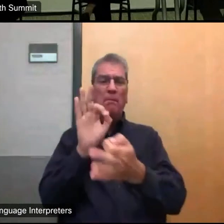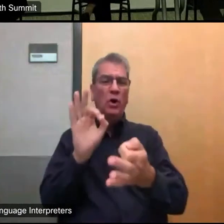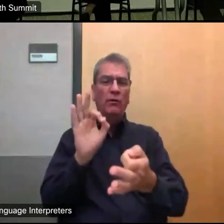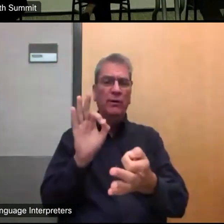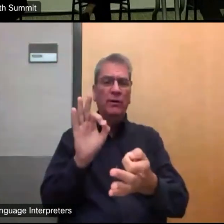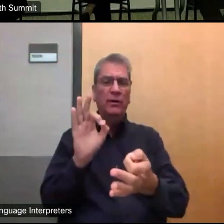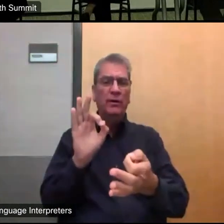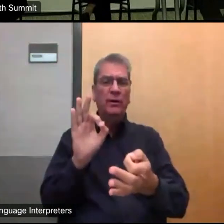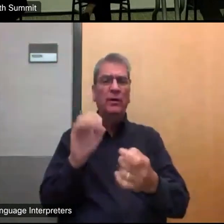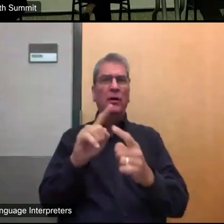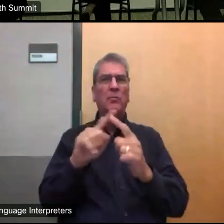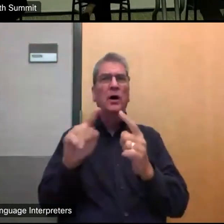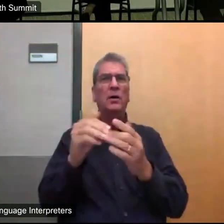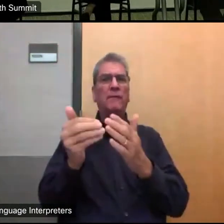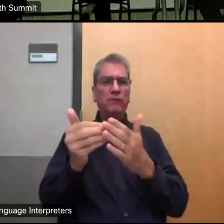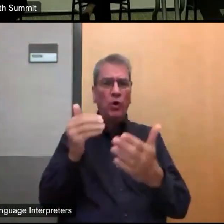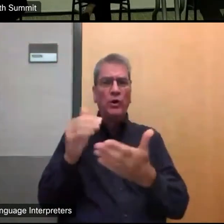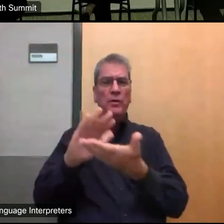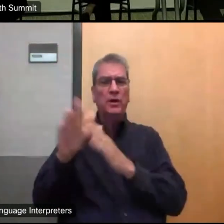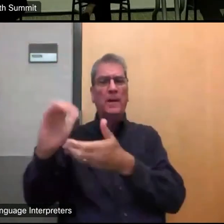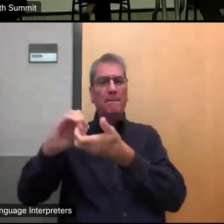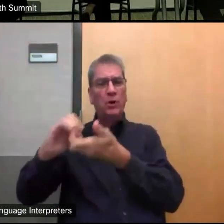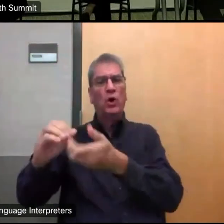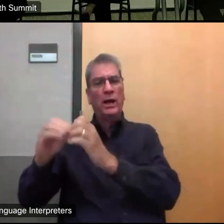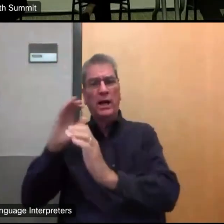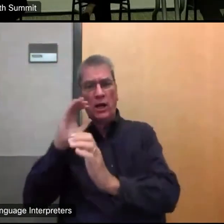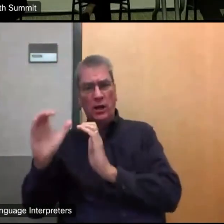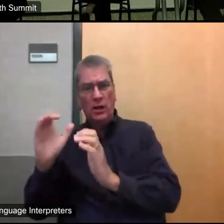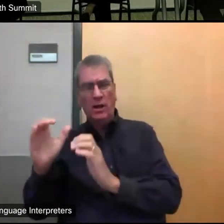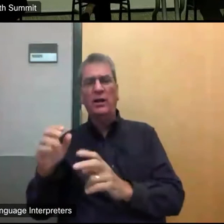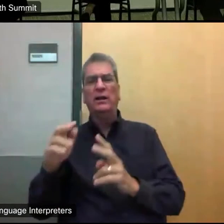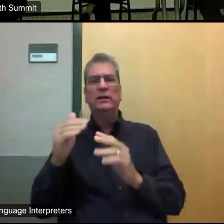partners and communication. I think it's, there's so much value in like, social media